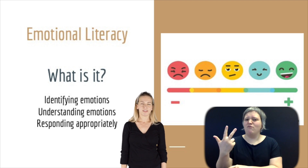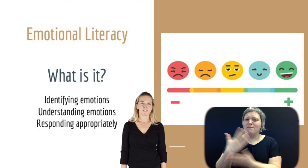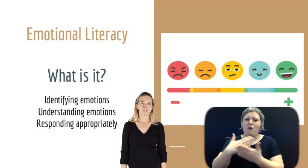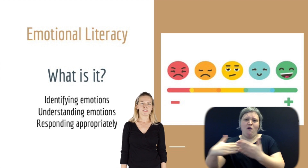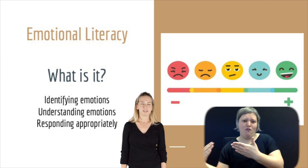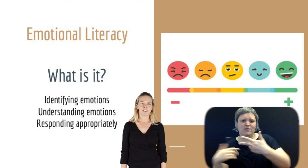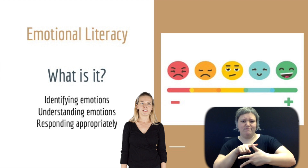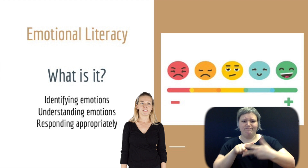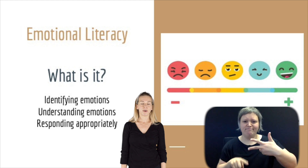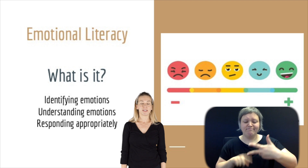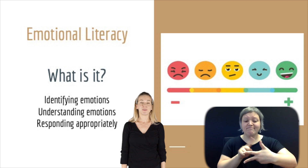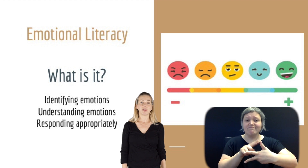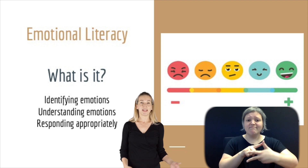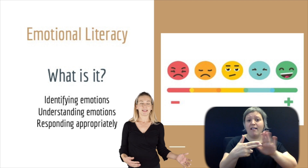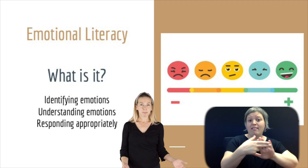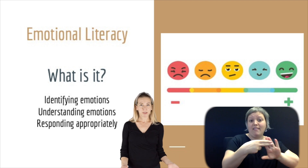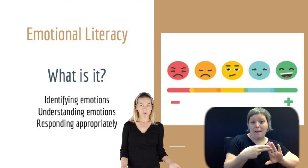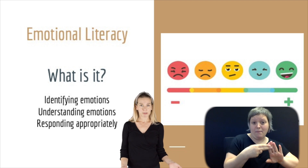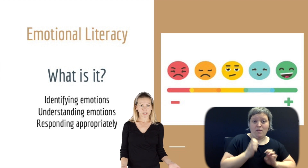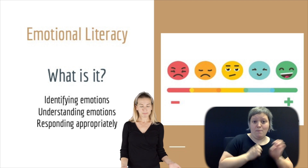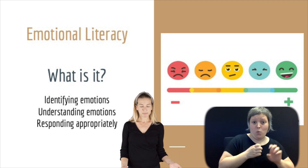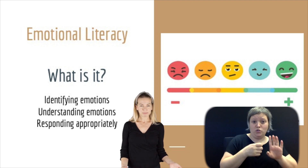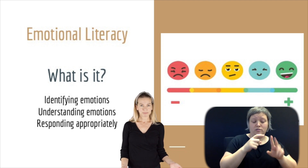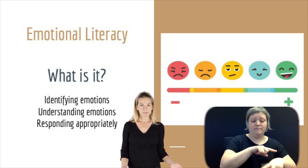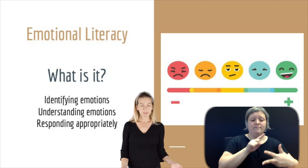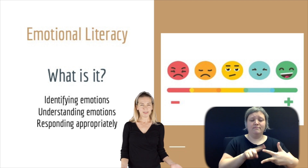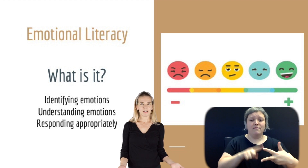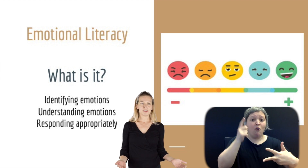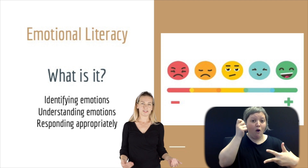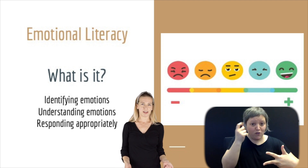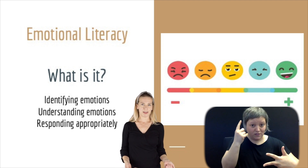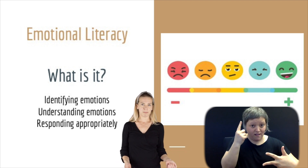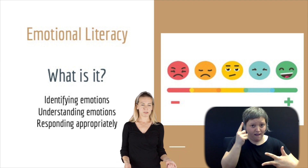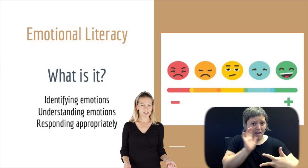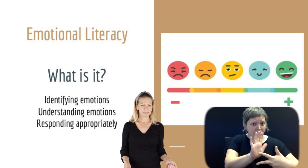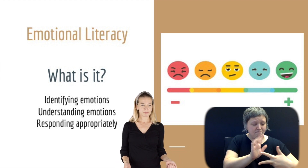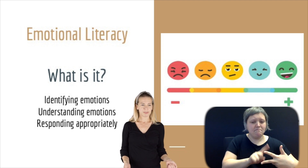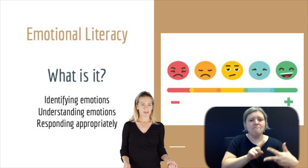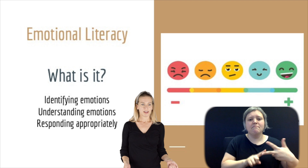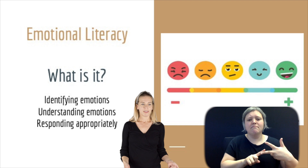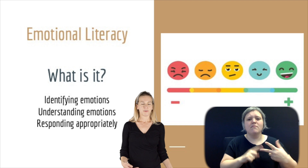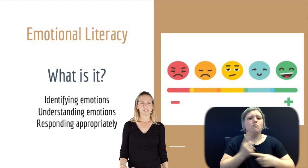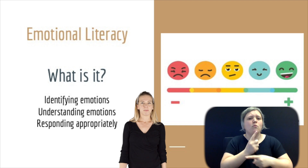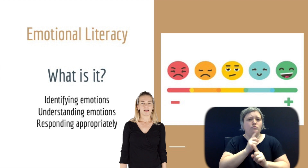So, first,you're going to label your emotion and then understand that emotion and then